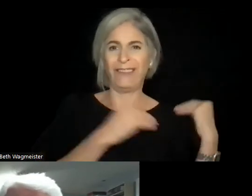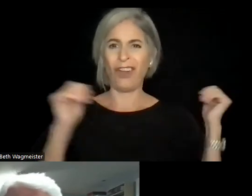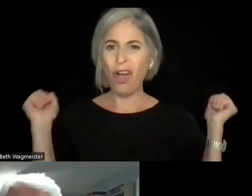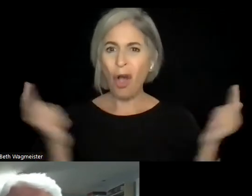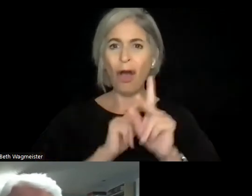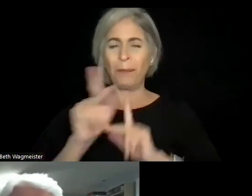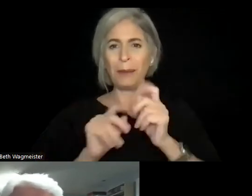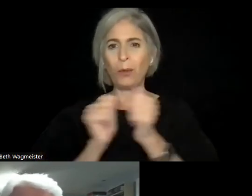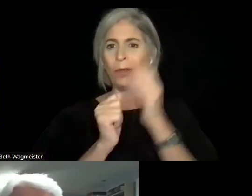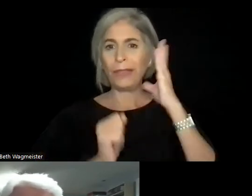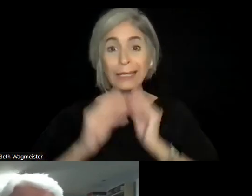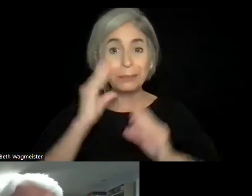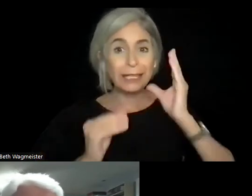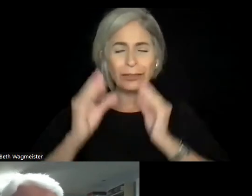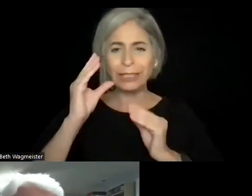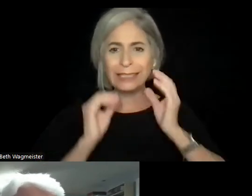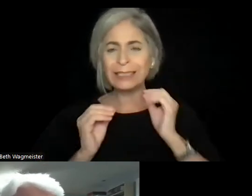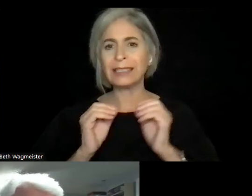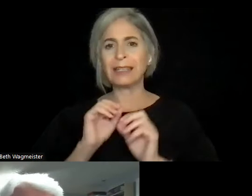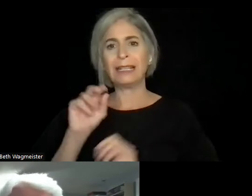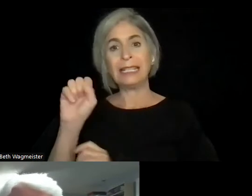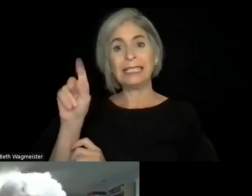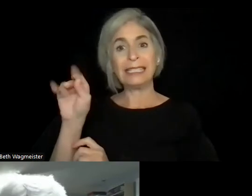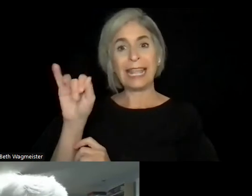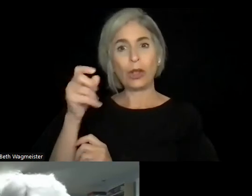over the last couple of days, on the shoulders of others